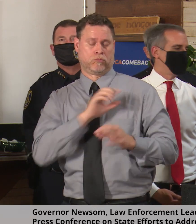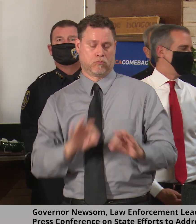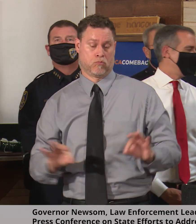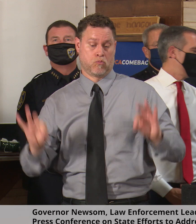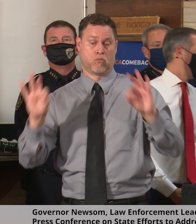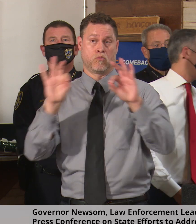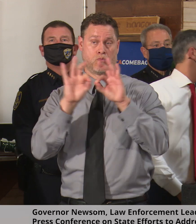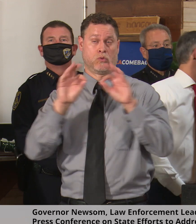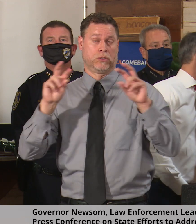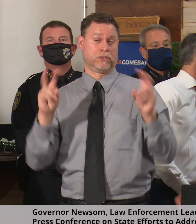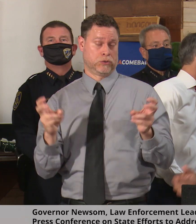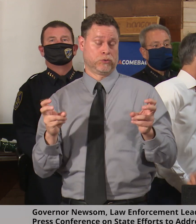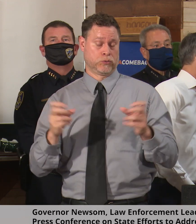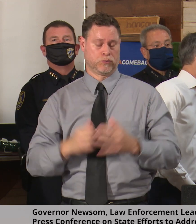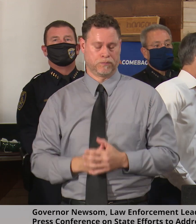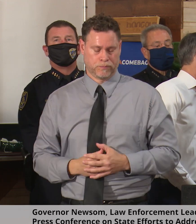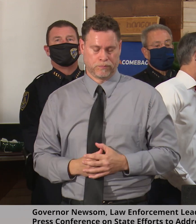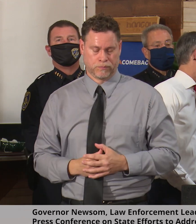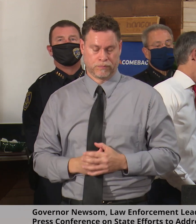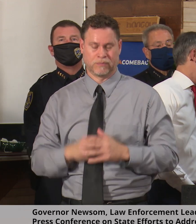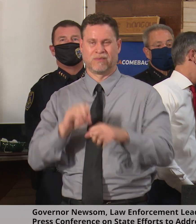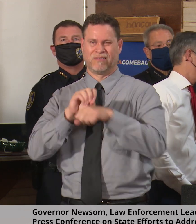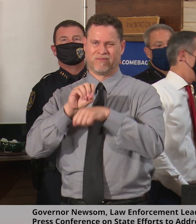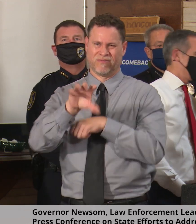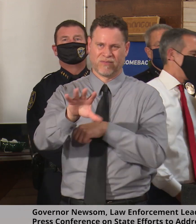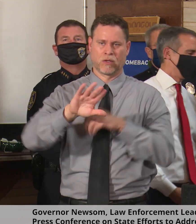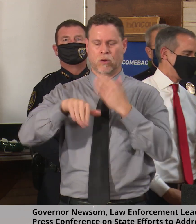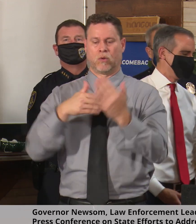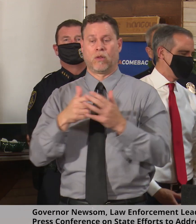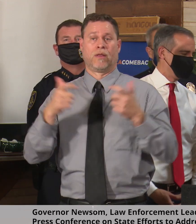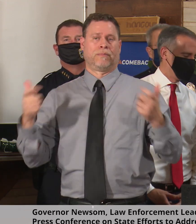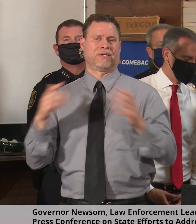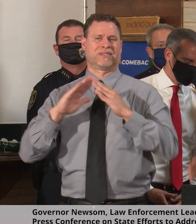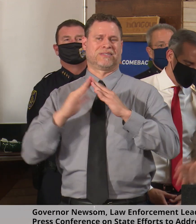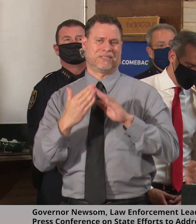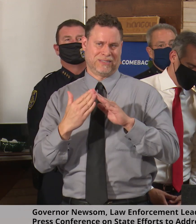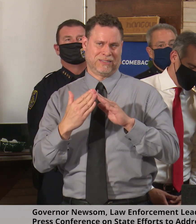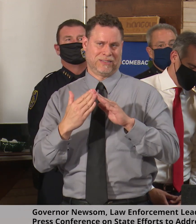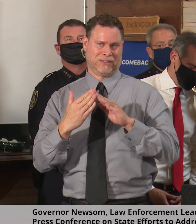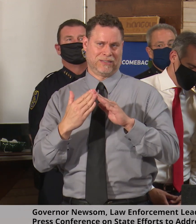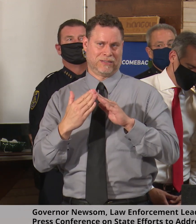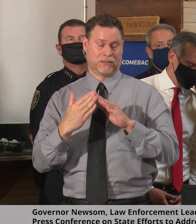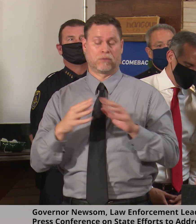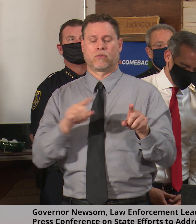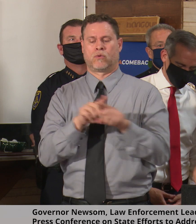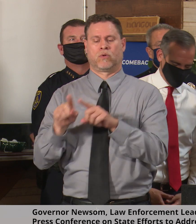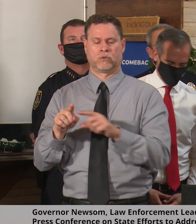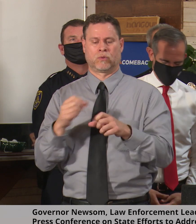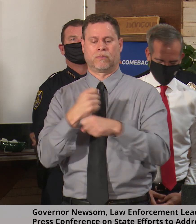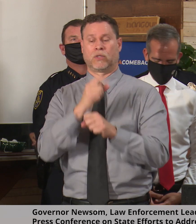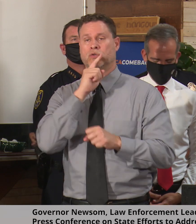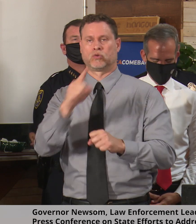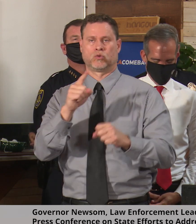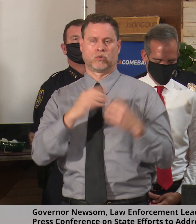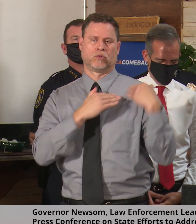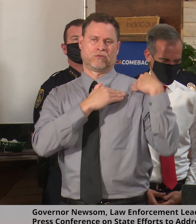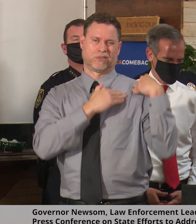issue that is affecting all our big cities but we also want to make sure we do it responsibly. So